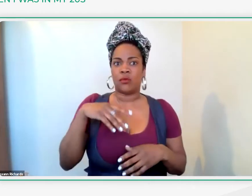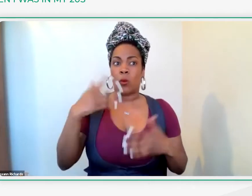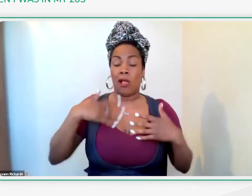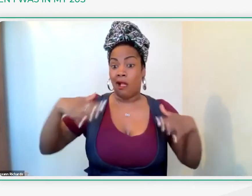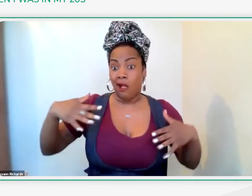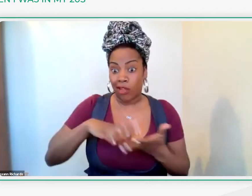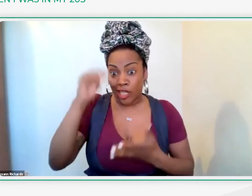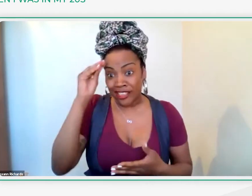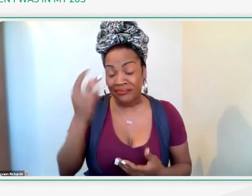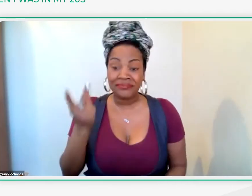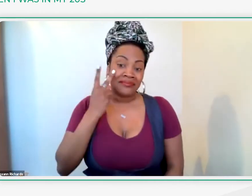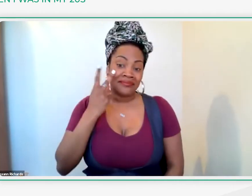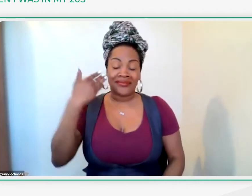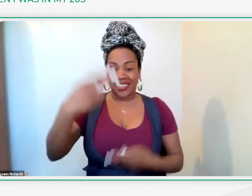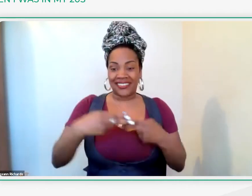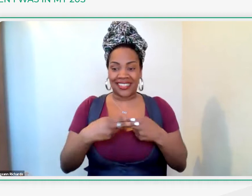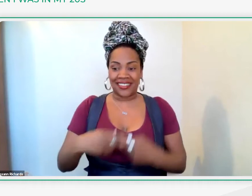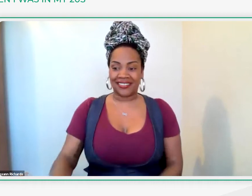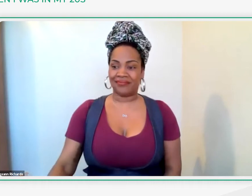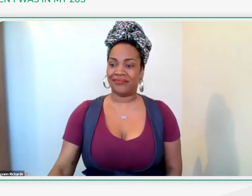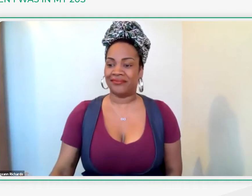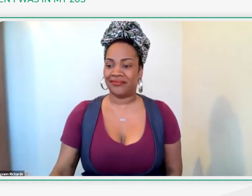I want to share things that I have learned.